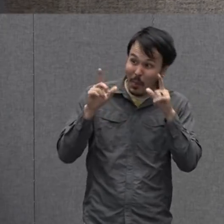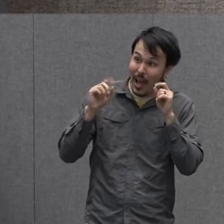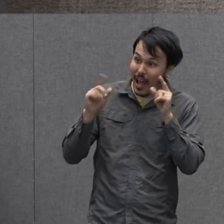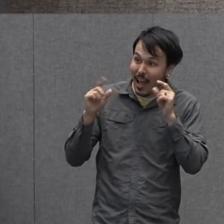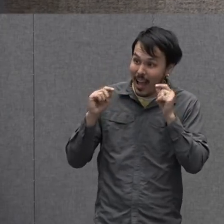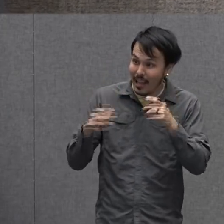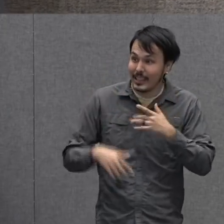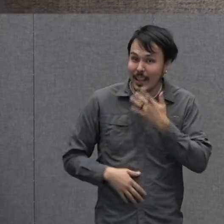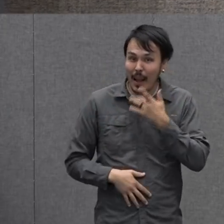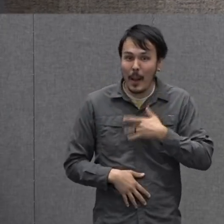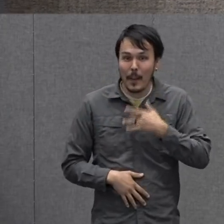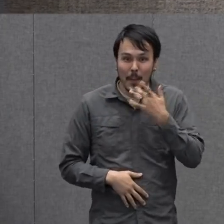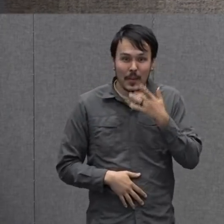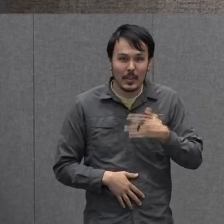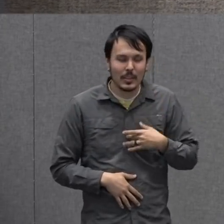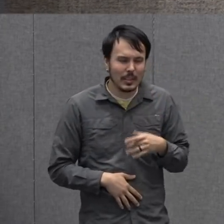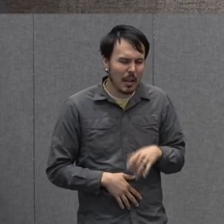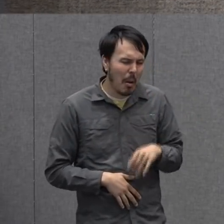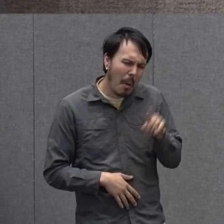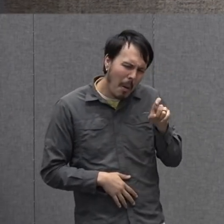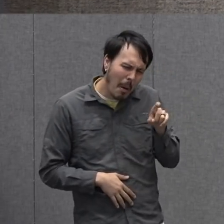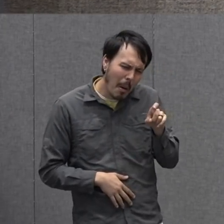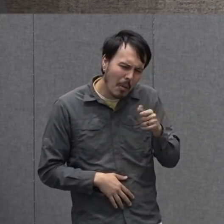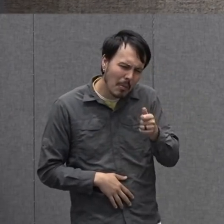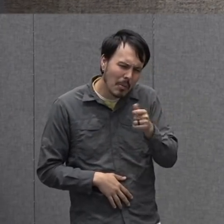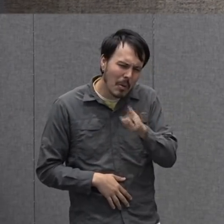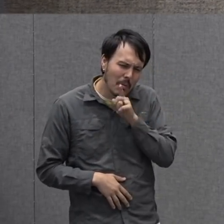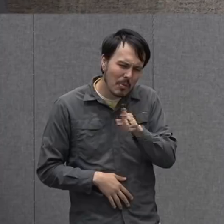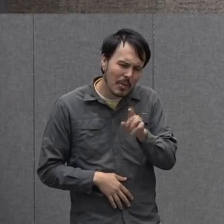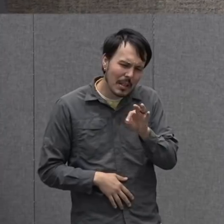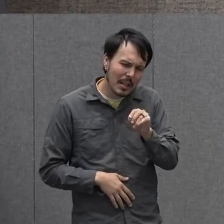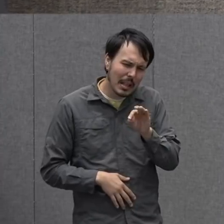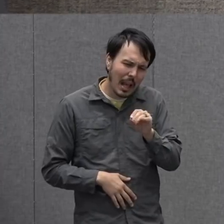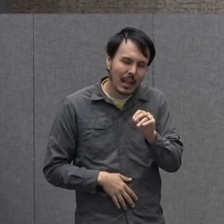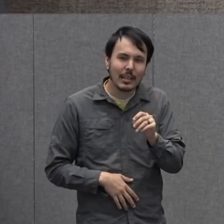Are you really 90, whispered Emily, aged four and a half.